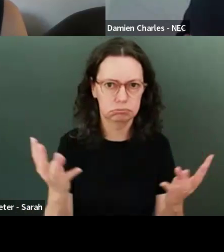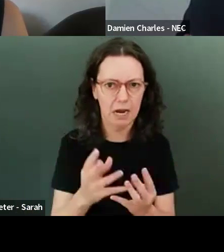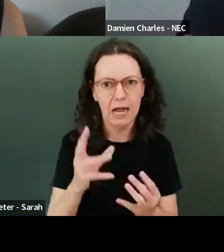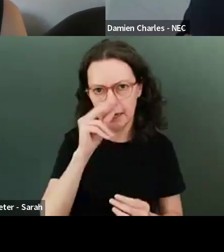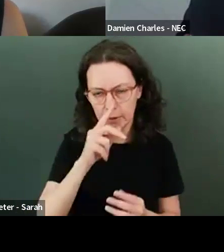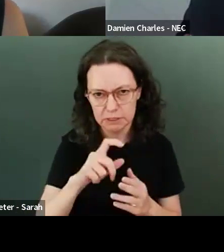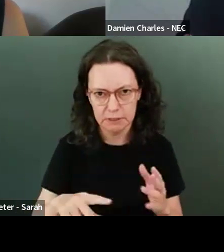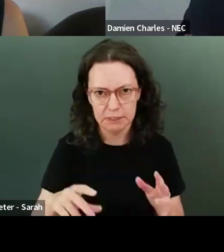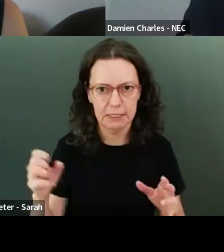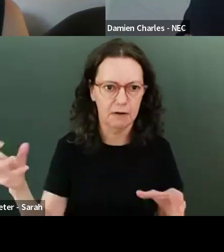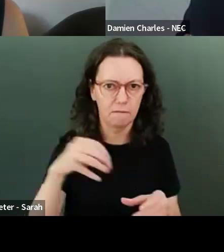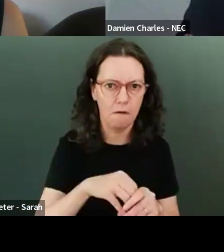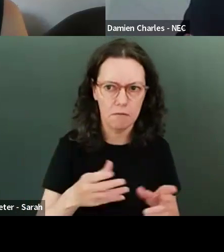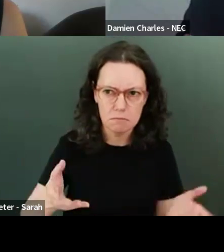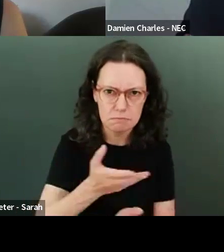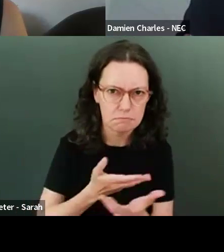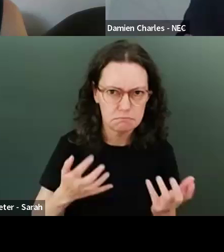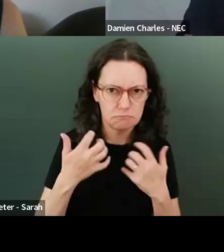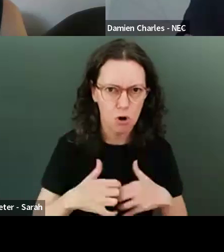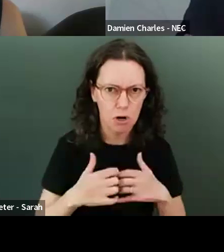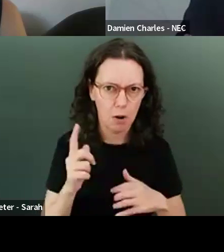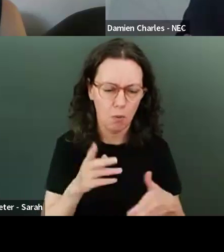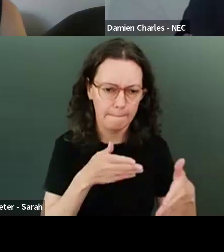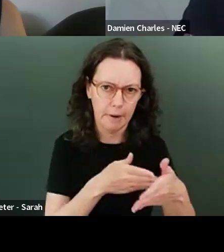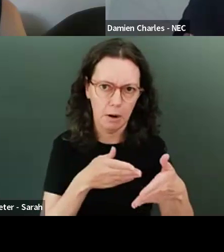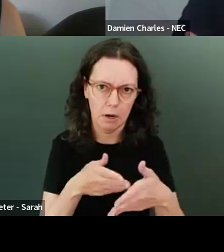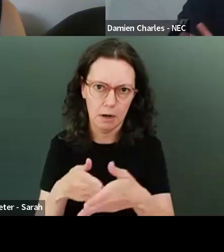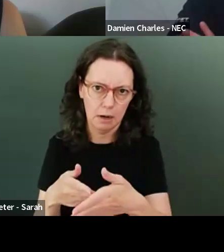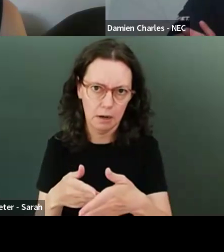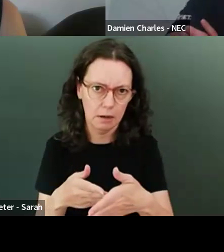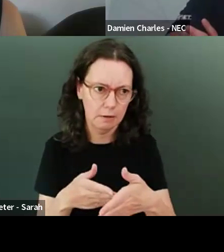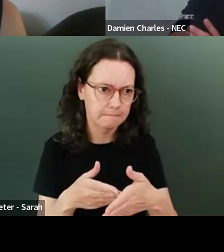disability to try and look at what are